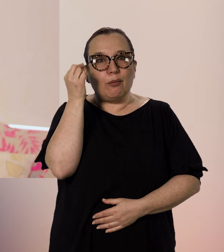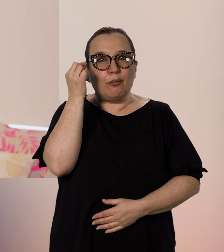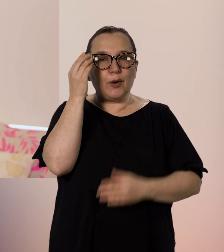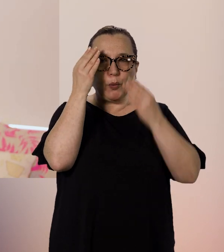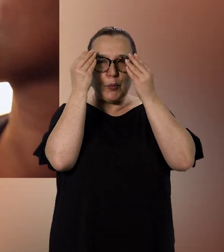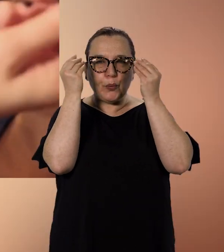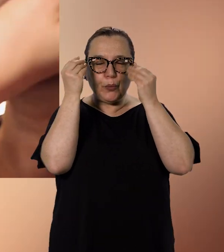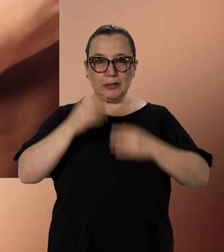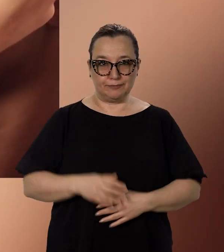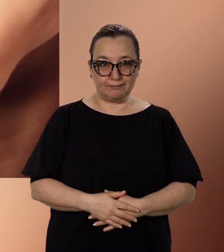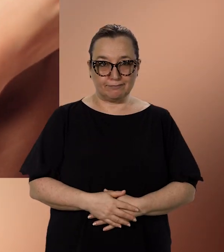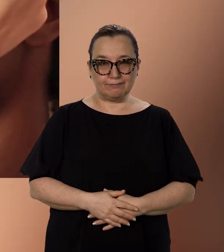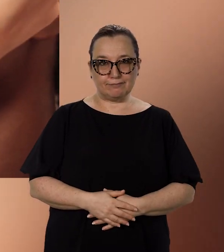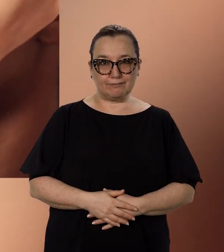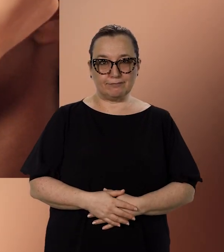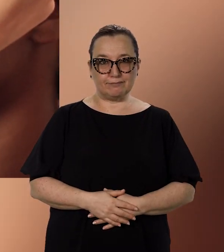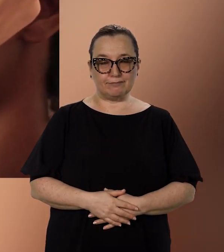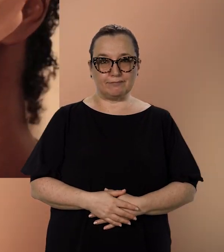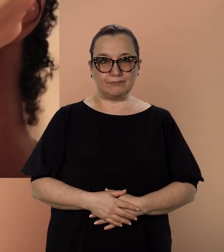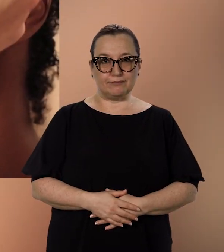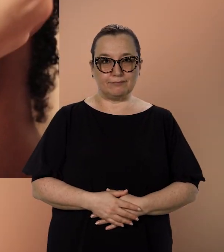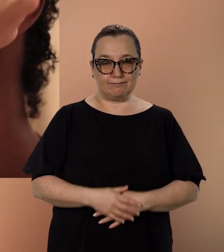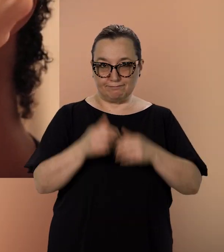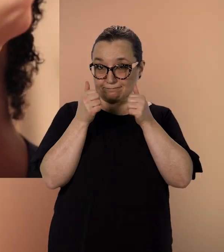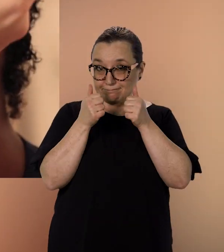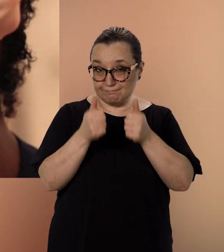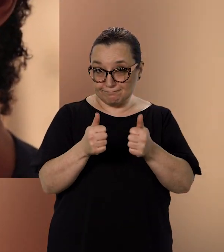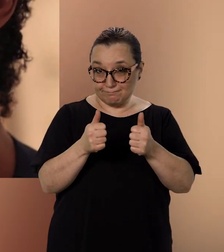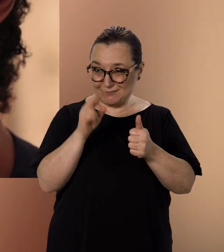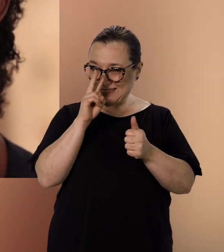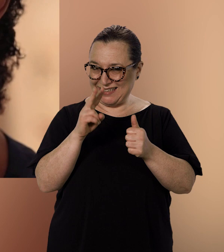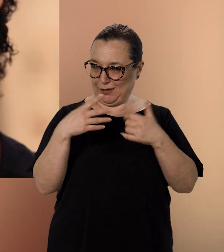This is basically a brush that helps to soften the product.